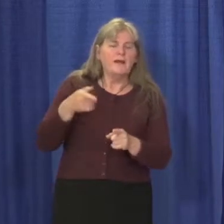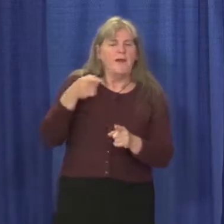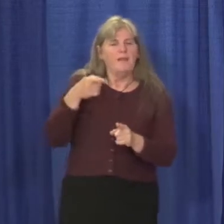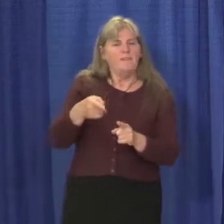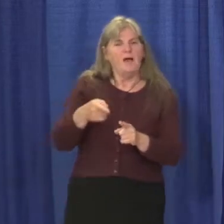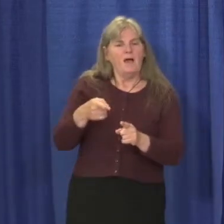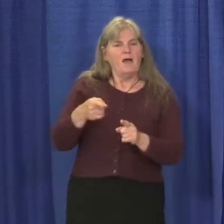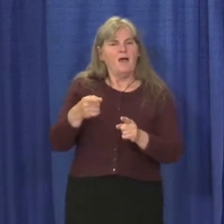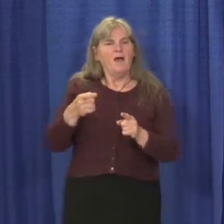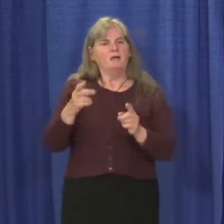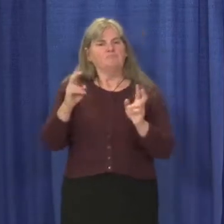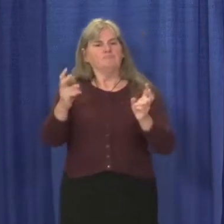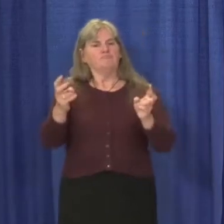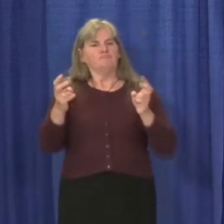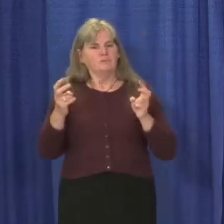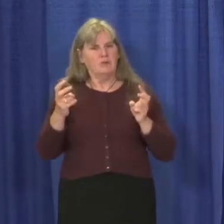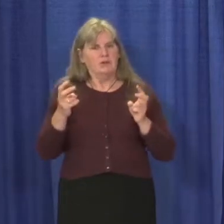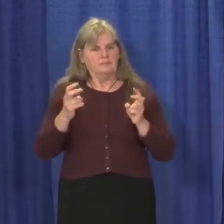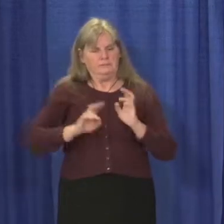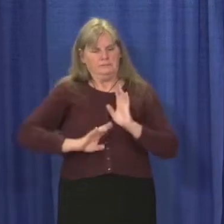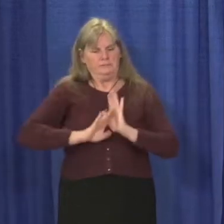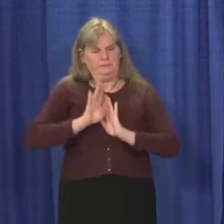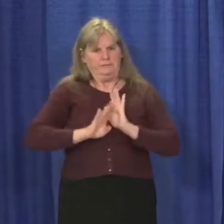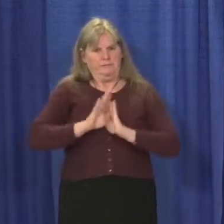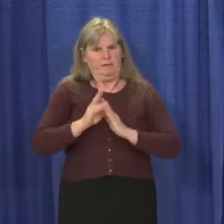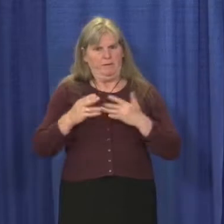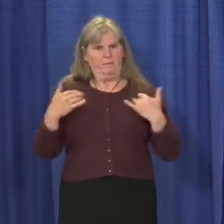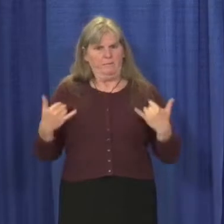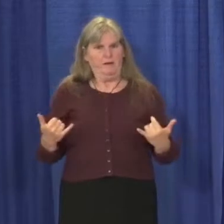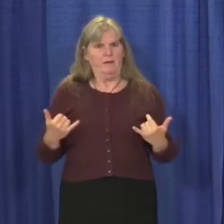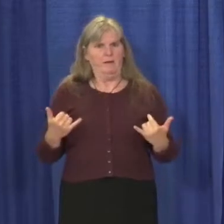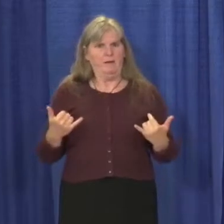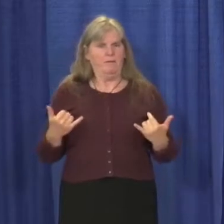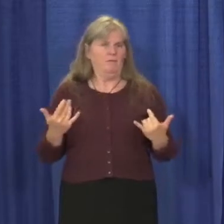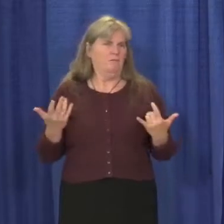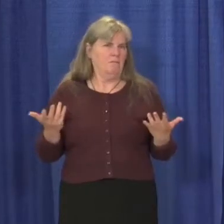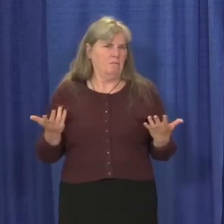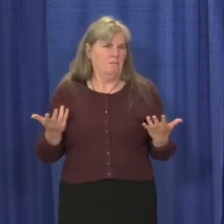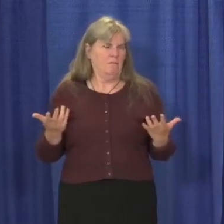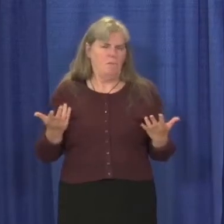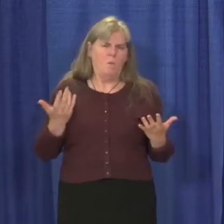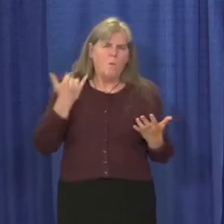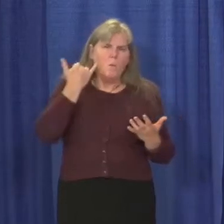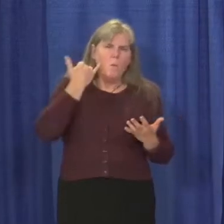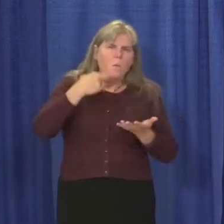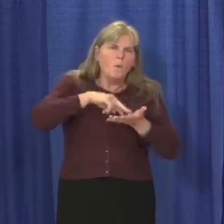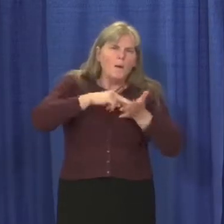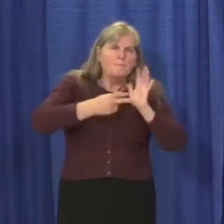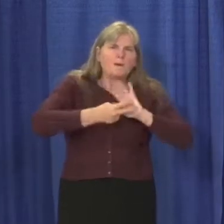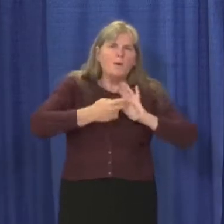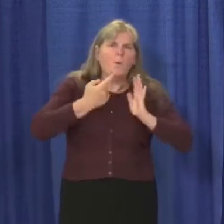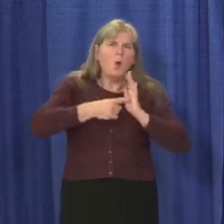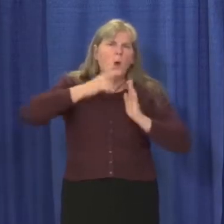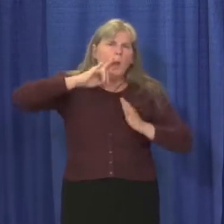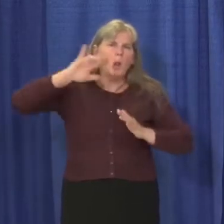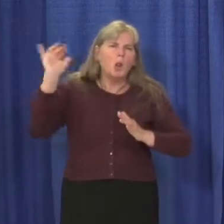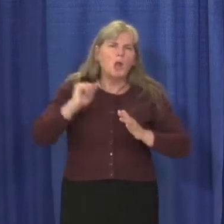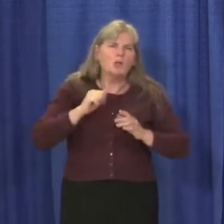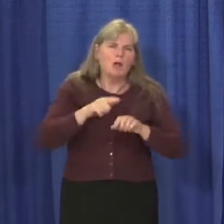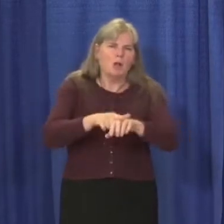It it's evolving in terms of fits the definition of long COVID.